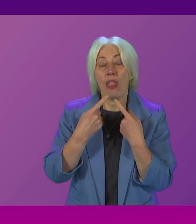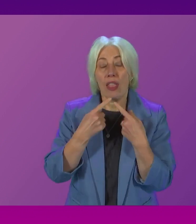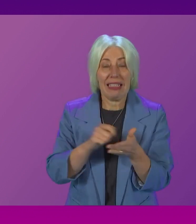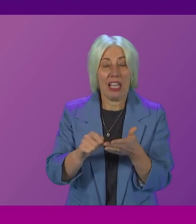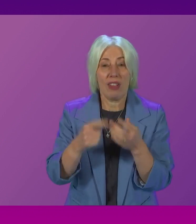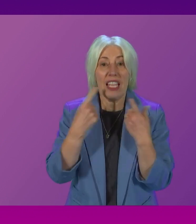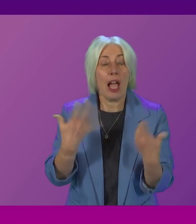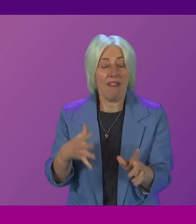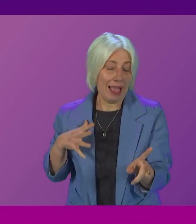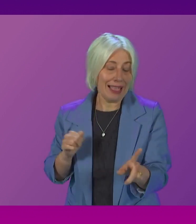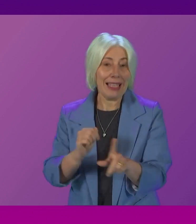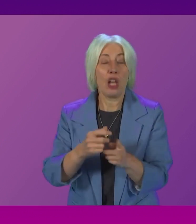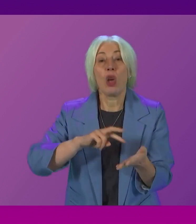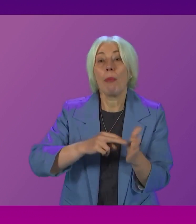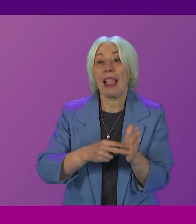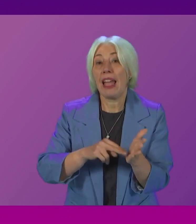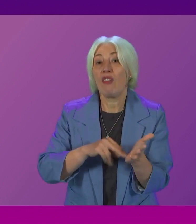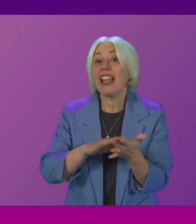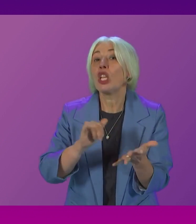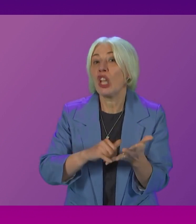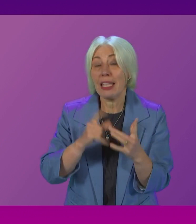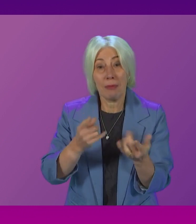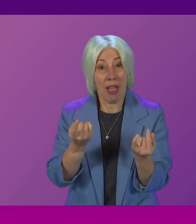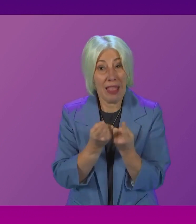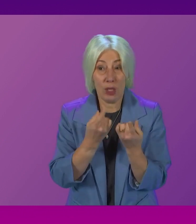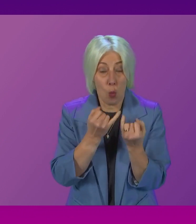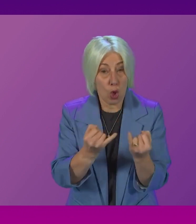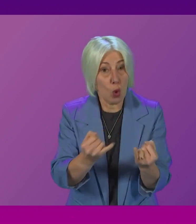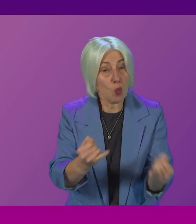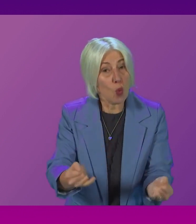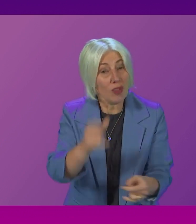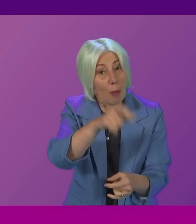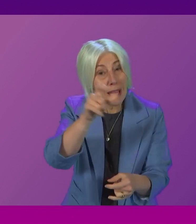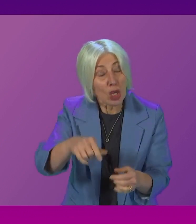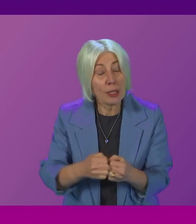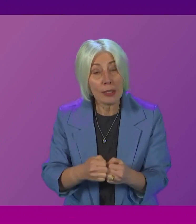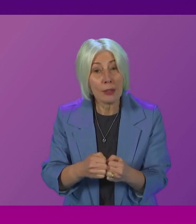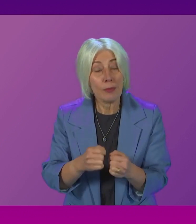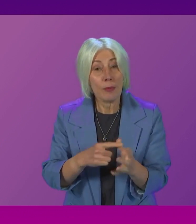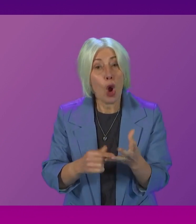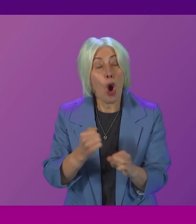plan for our NHS, but things are getting worse for patients. In August 2021, when the catch-up plan